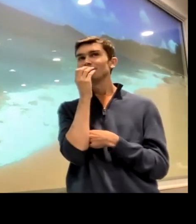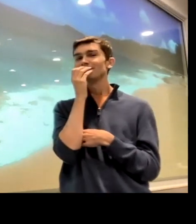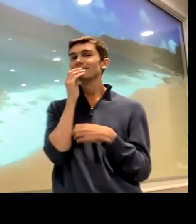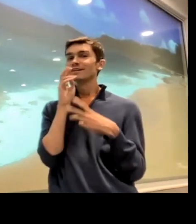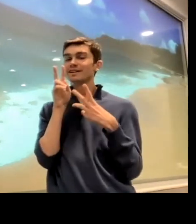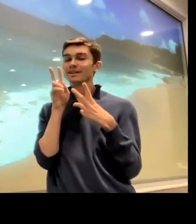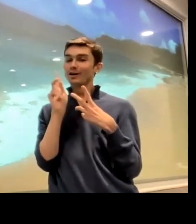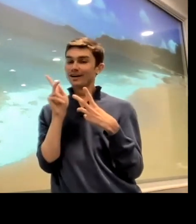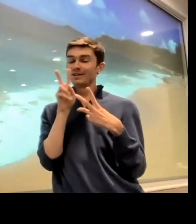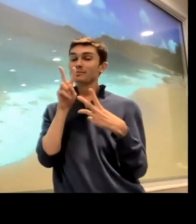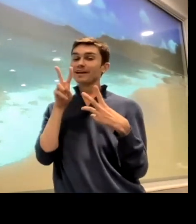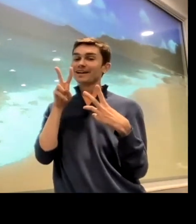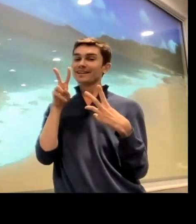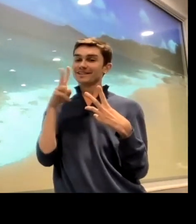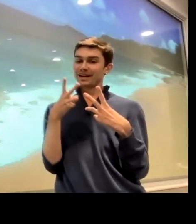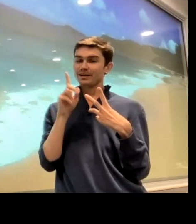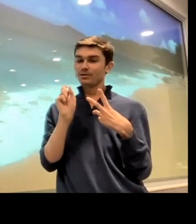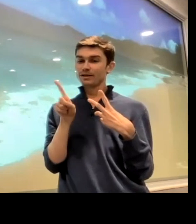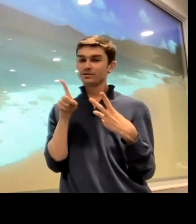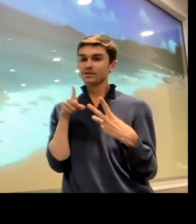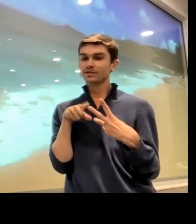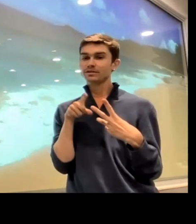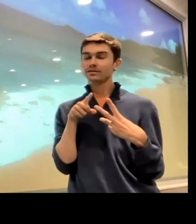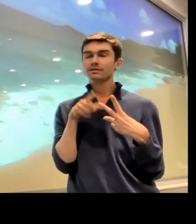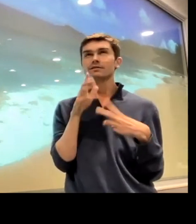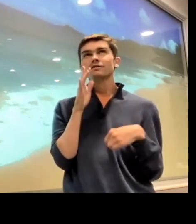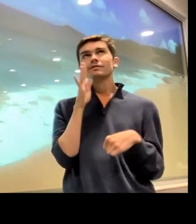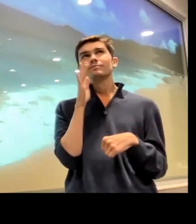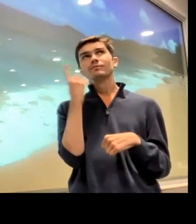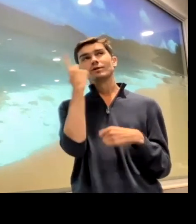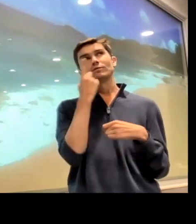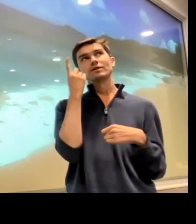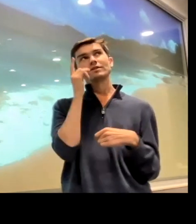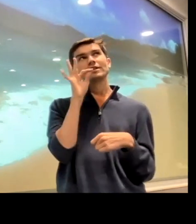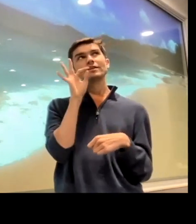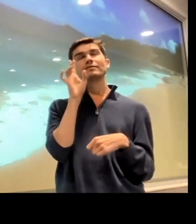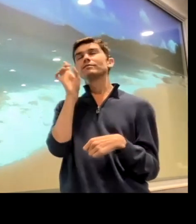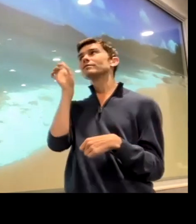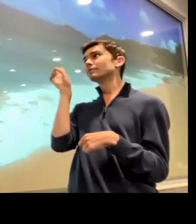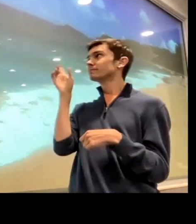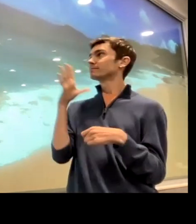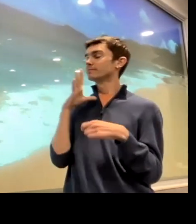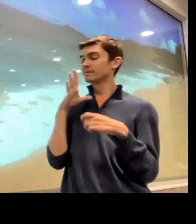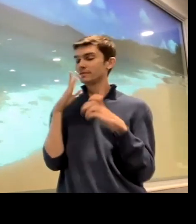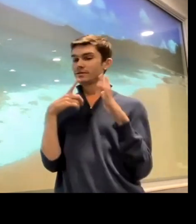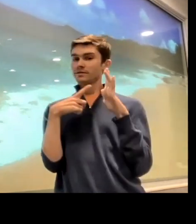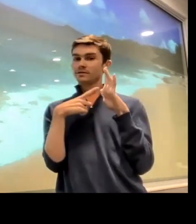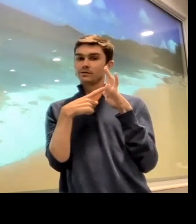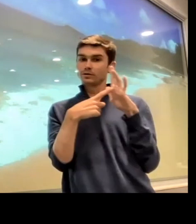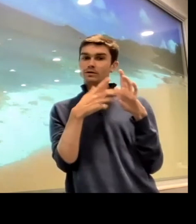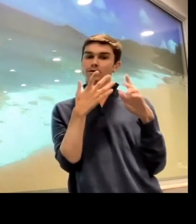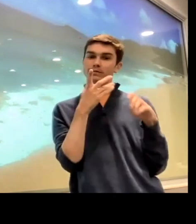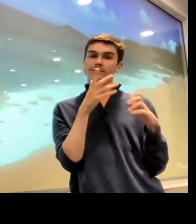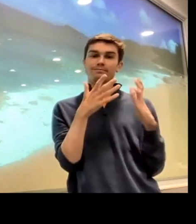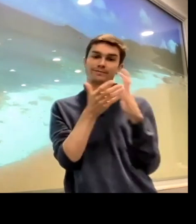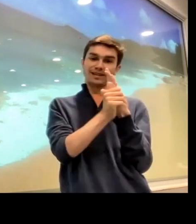So i'm wondering if again you've looked at skills that readers, and they're